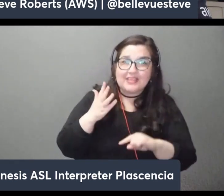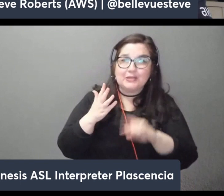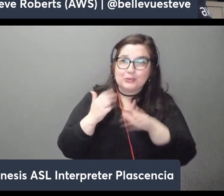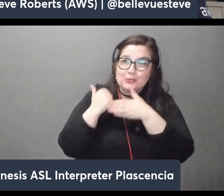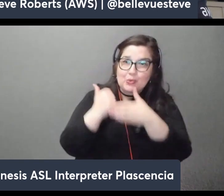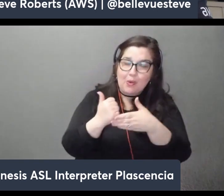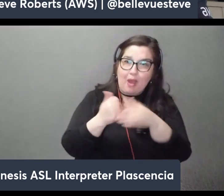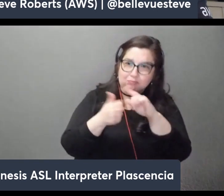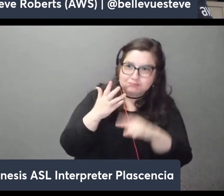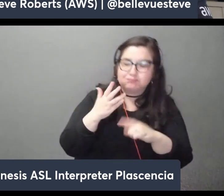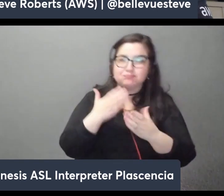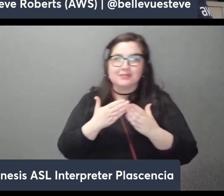Excellent, okay.